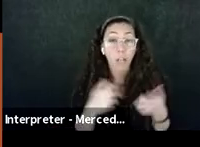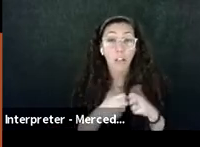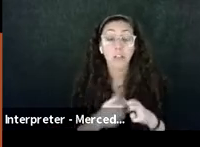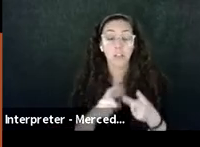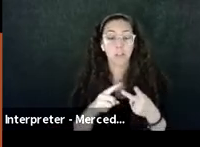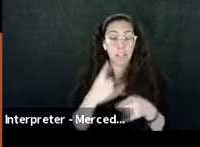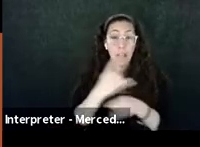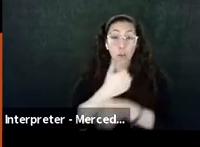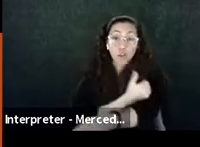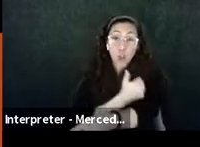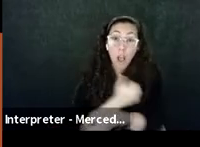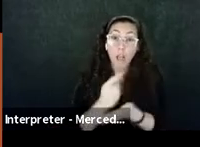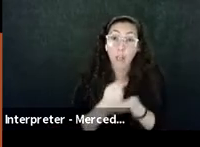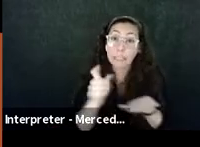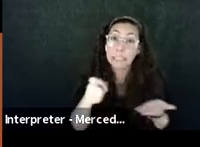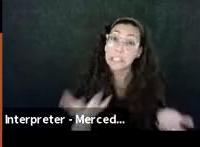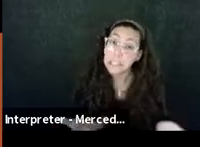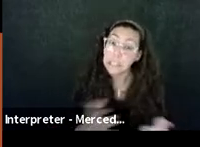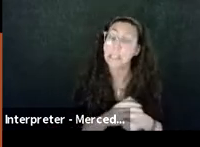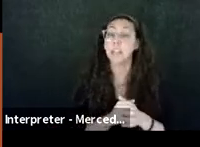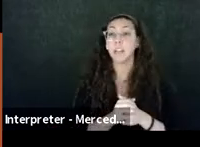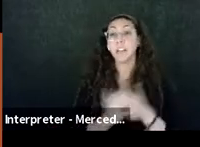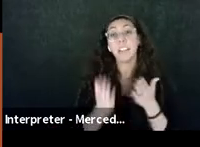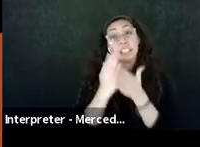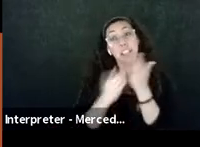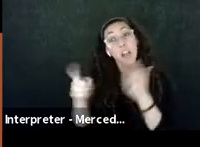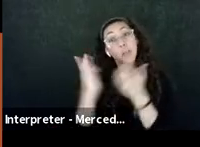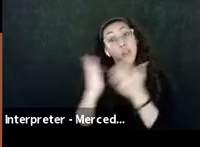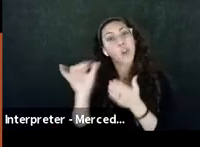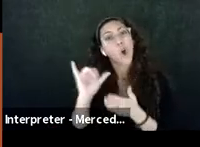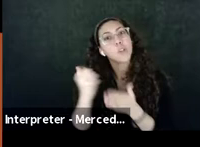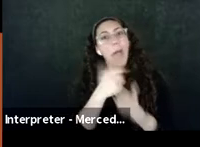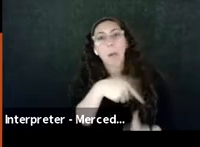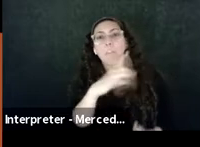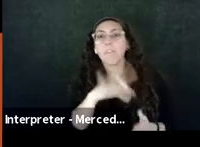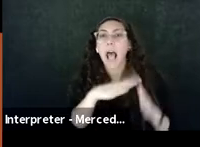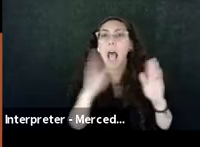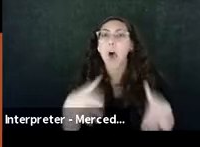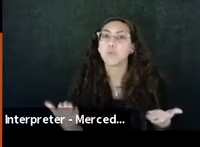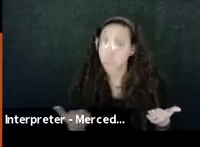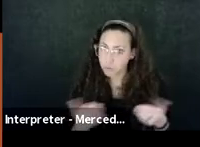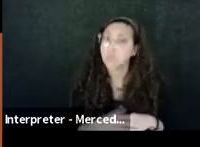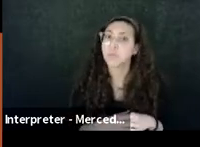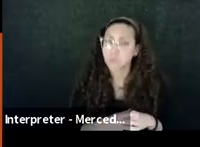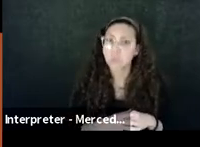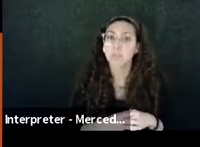Natalie Chavez: These homeless service providers also provide the housing navigation services. So the college not going to become a housing provider.